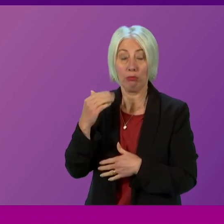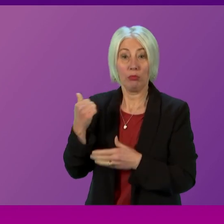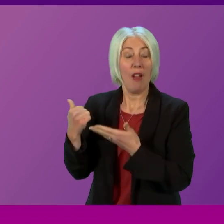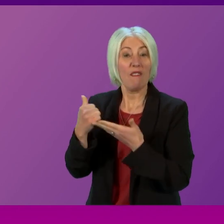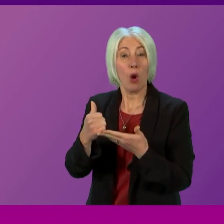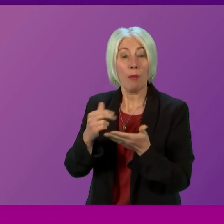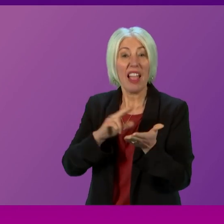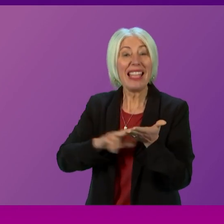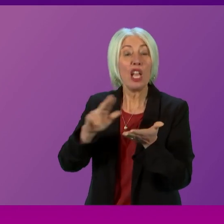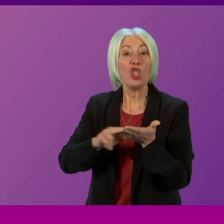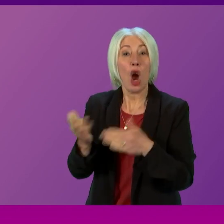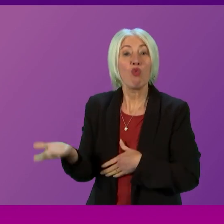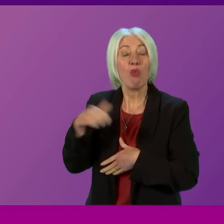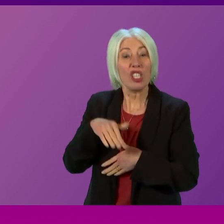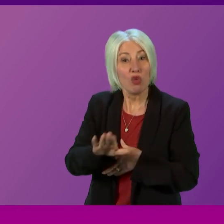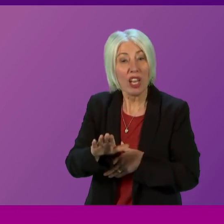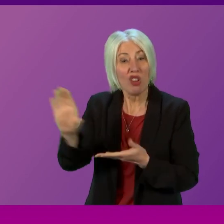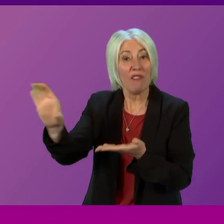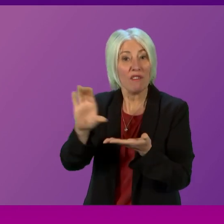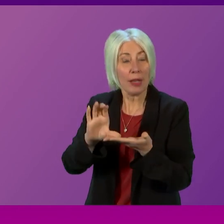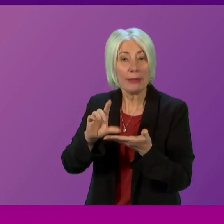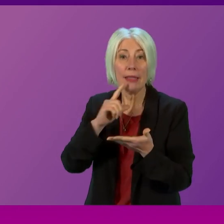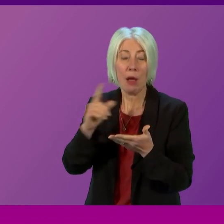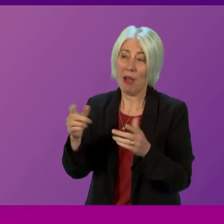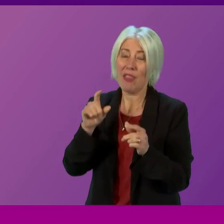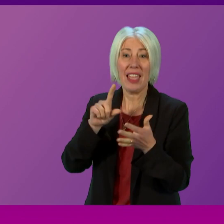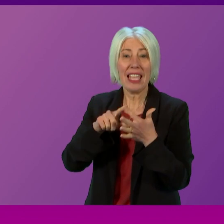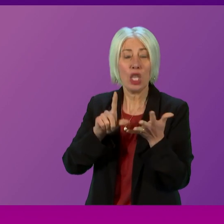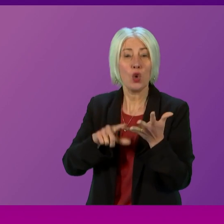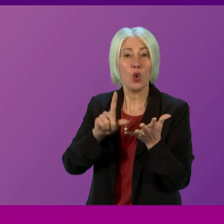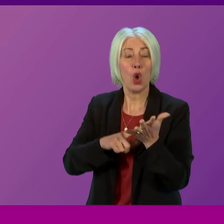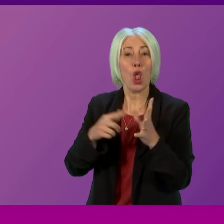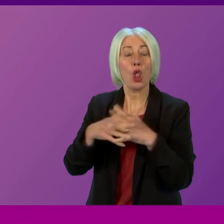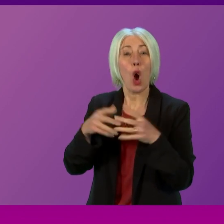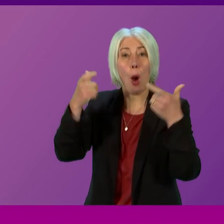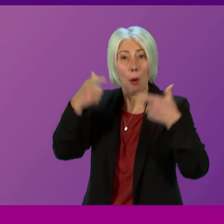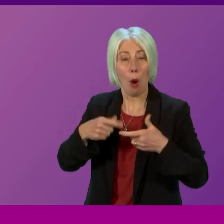restoration fund are being threatened by the Retained EU Law Bill, potentially undermining our